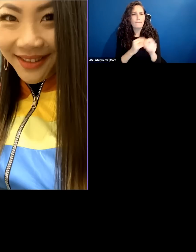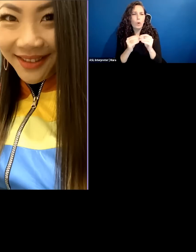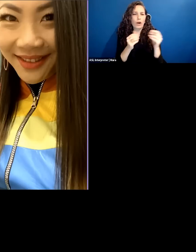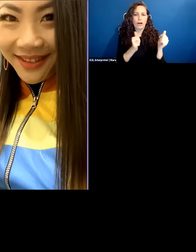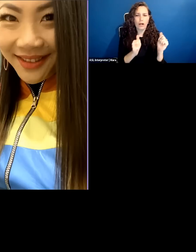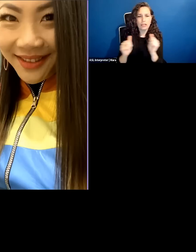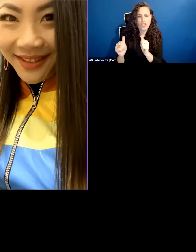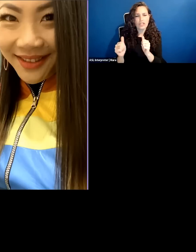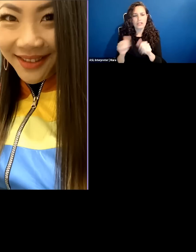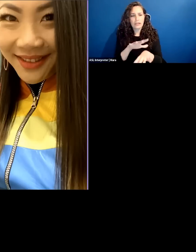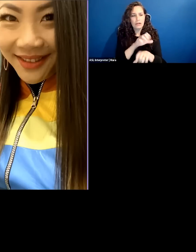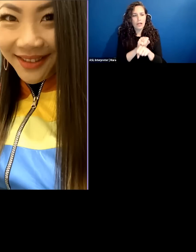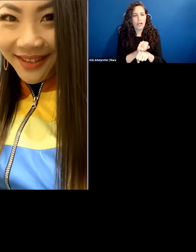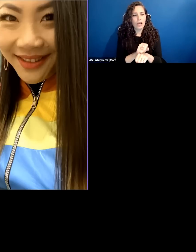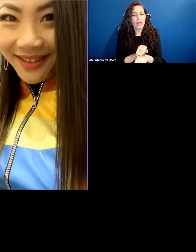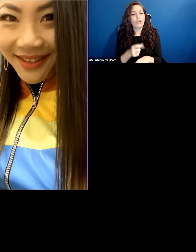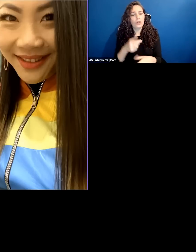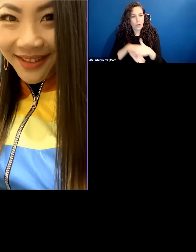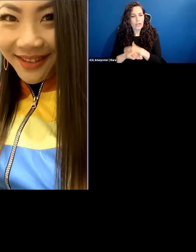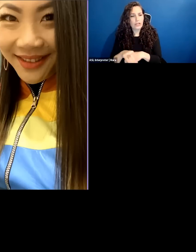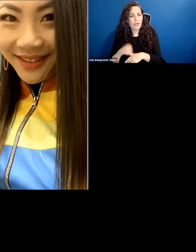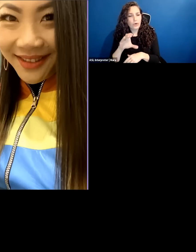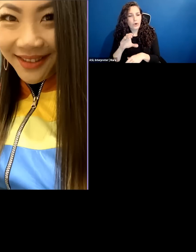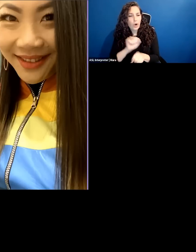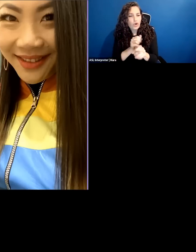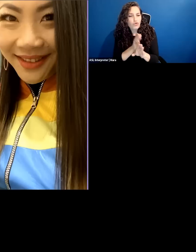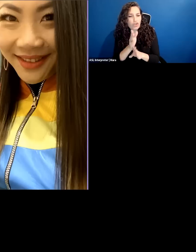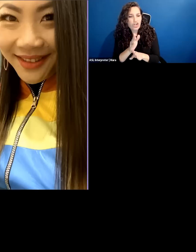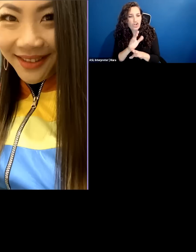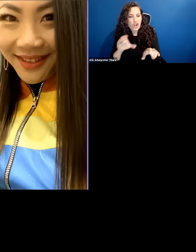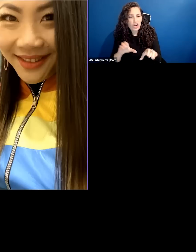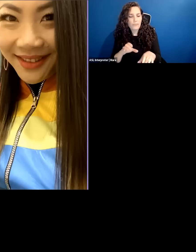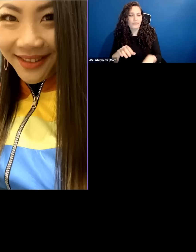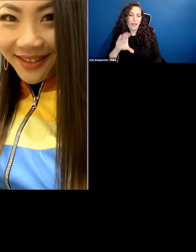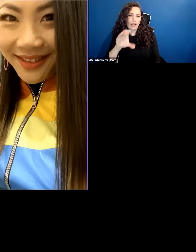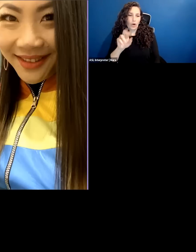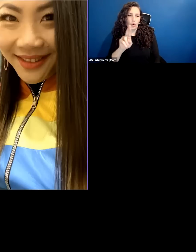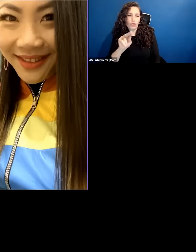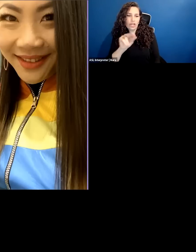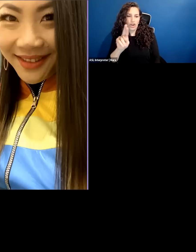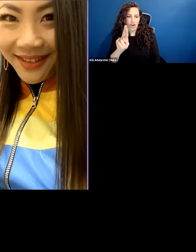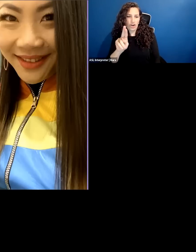just go to careeractivatefreebie.com as it has some free actor resources and tips.